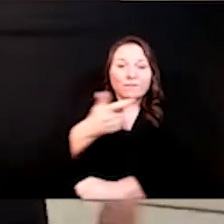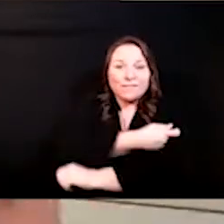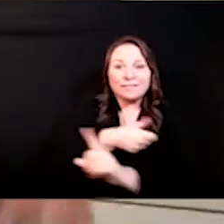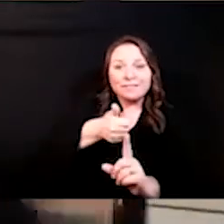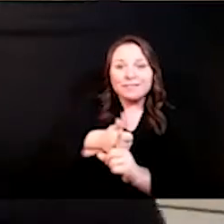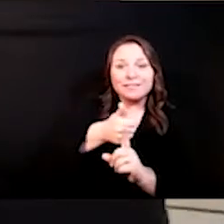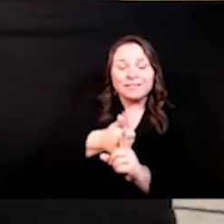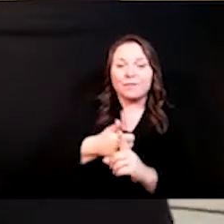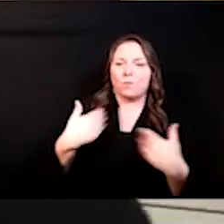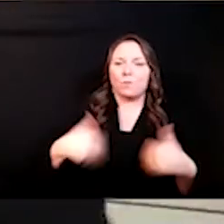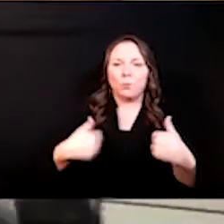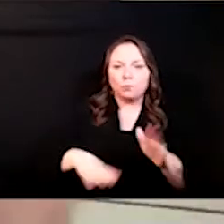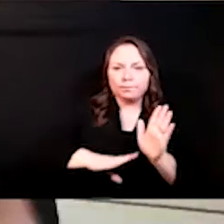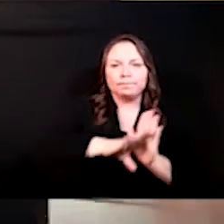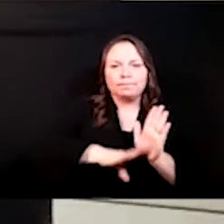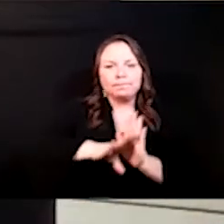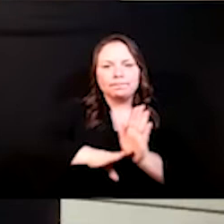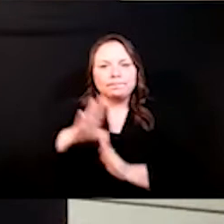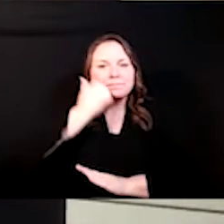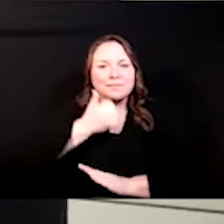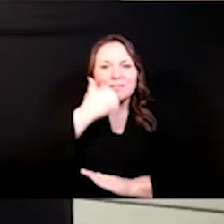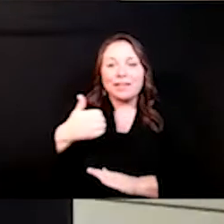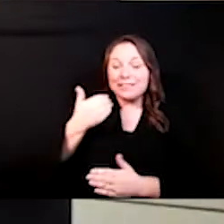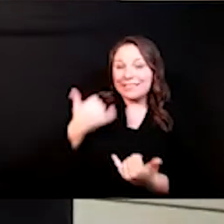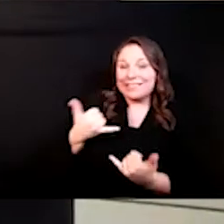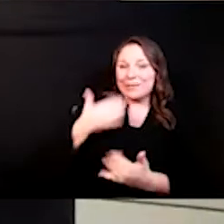THE VACCINE, RIGHT, WE'RE SEEING DEVELOPMENTS ALMOST